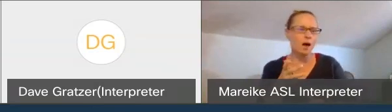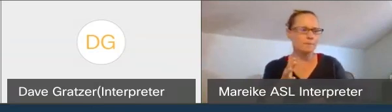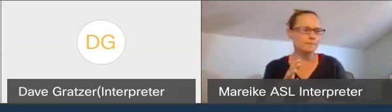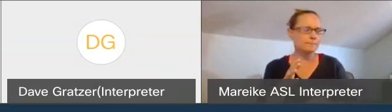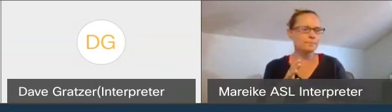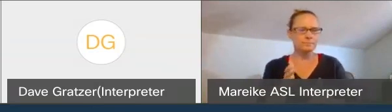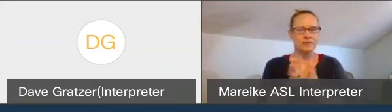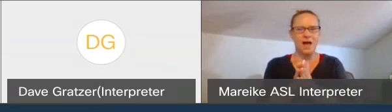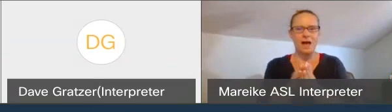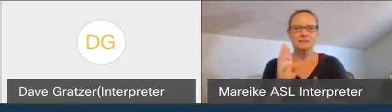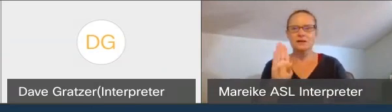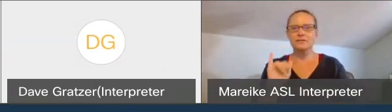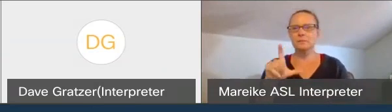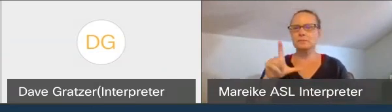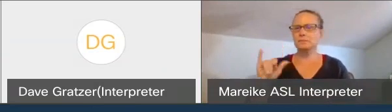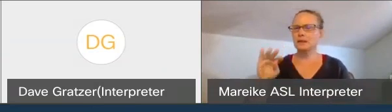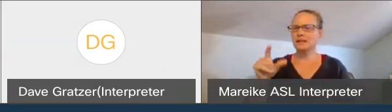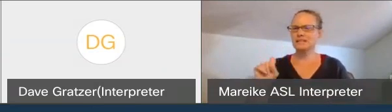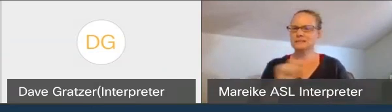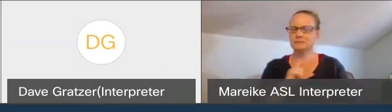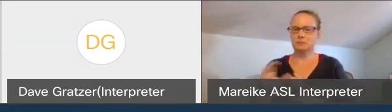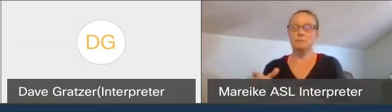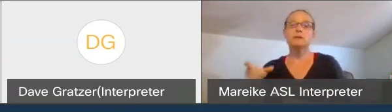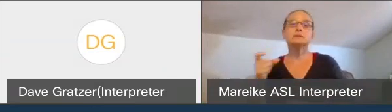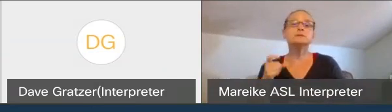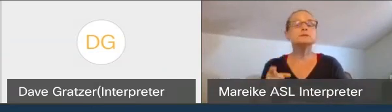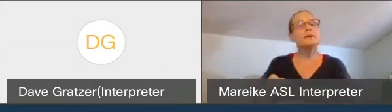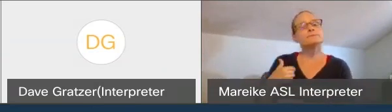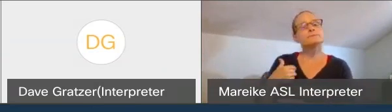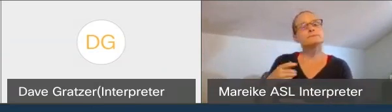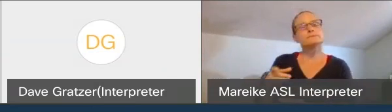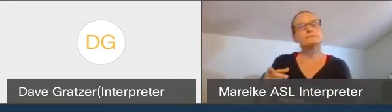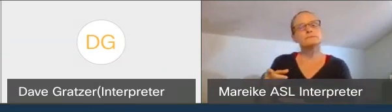ask of the Billings team, so, uh, because you have, uh, been in the process